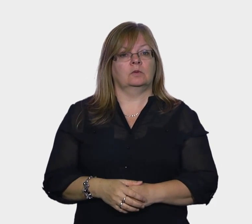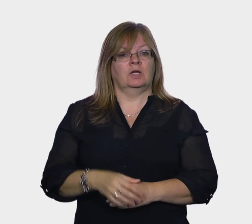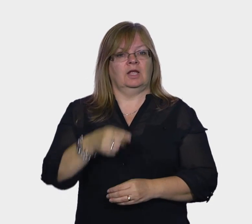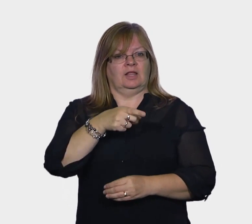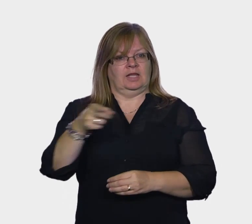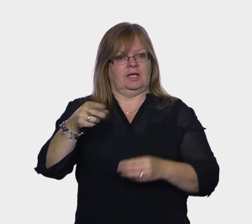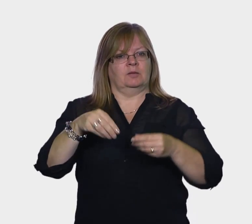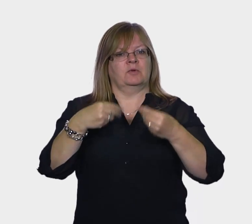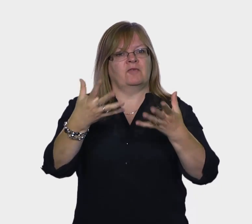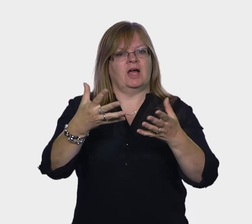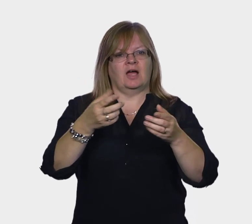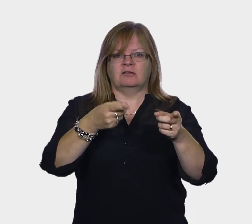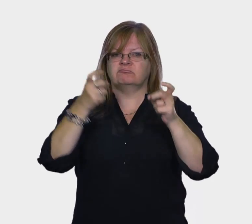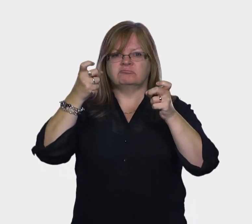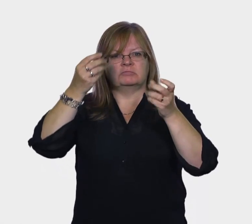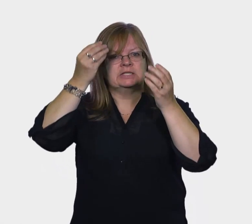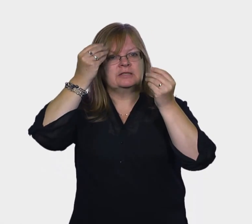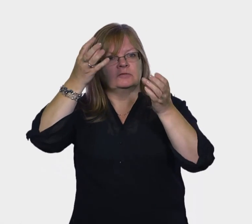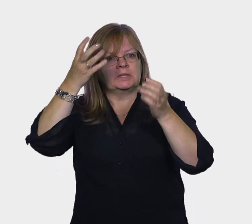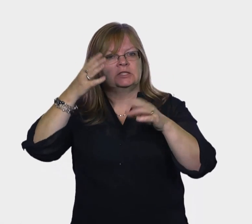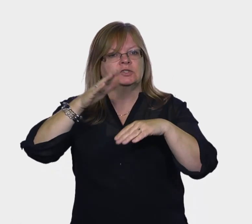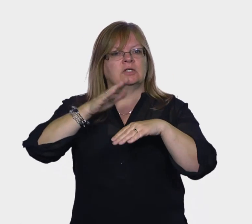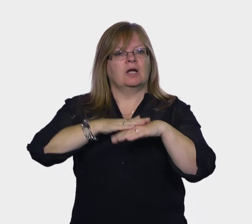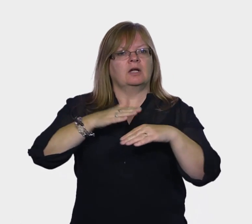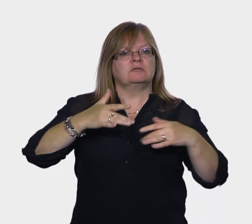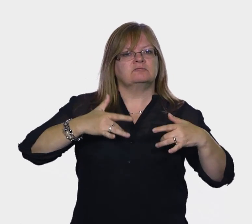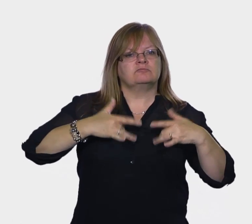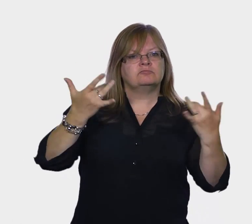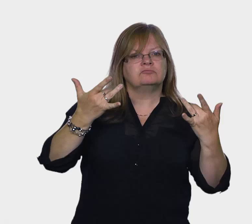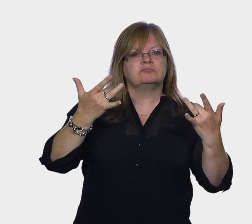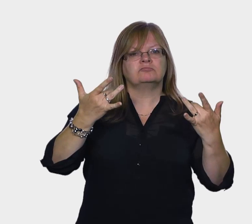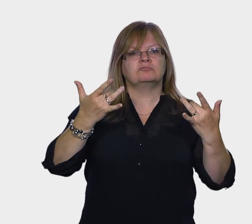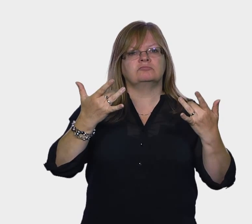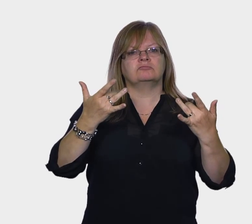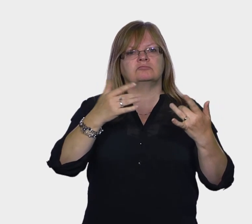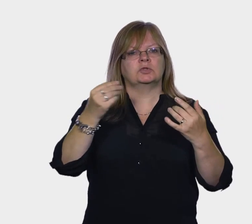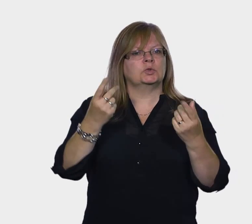They provide quick information on what’s happening